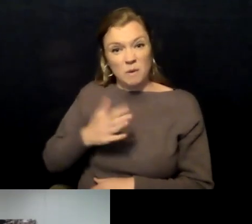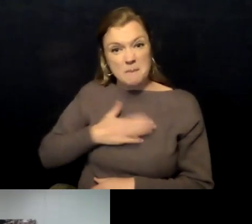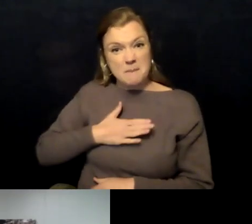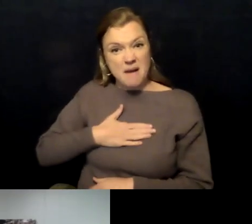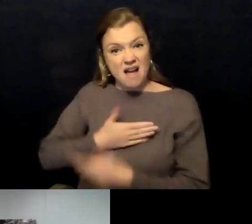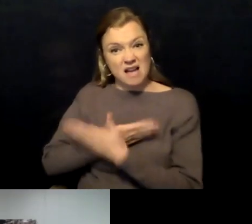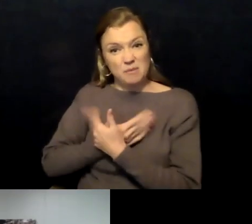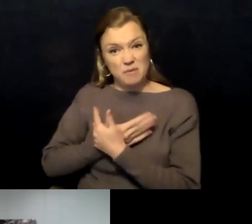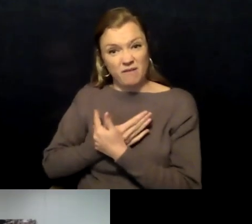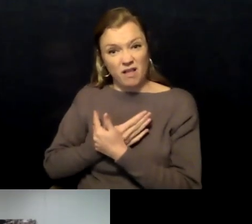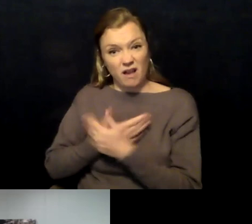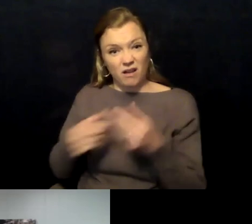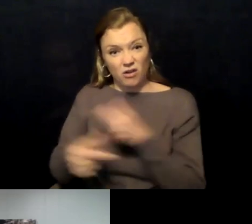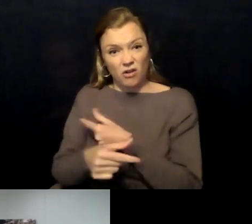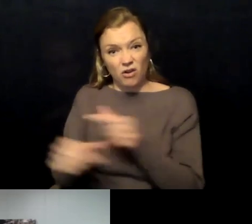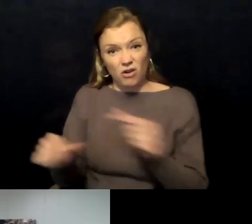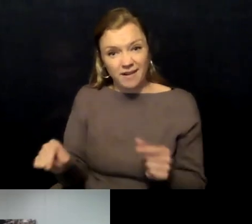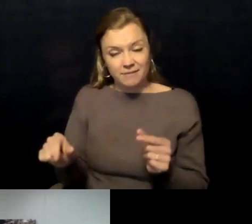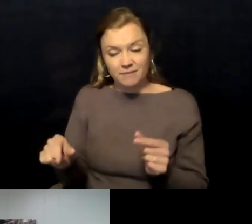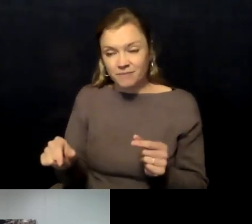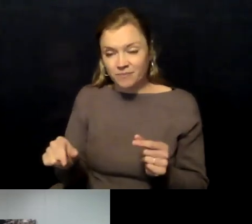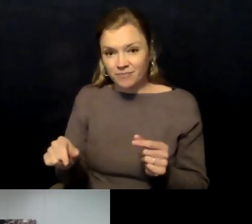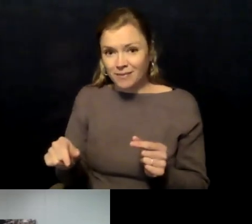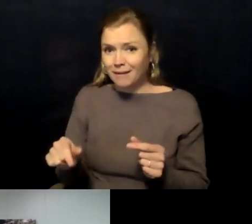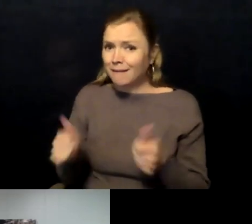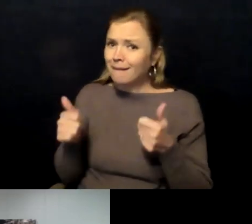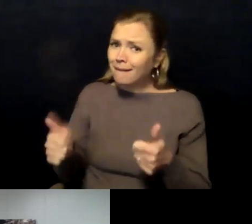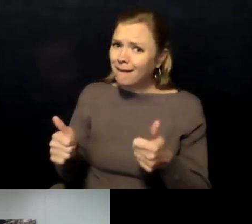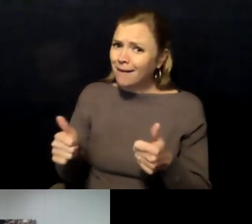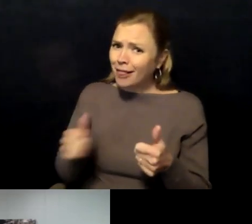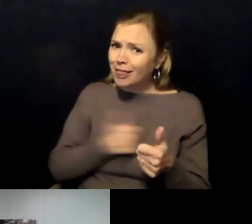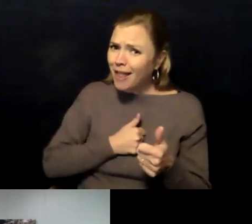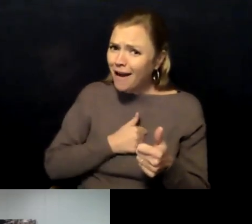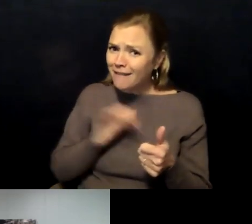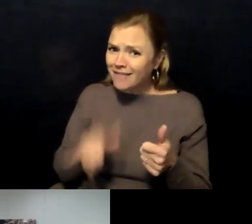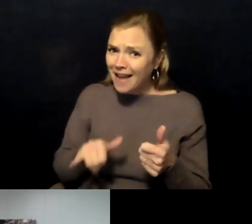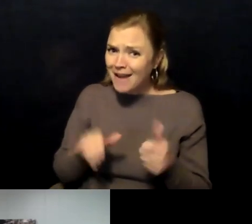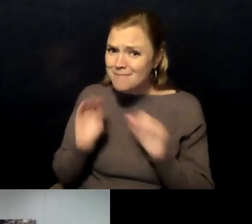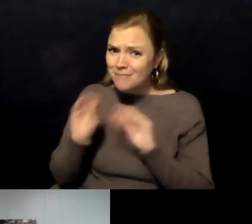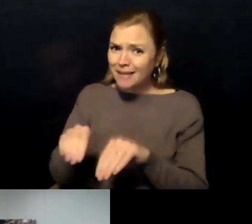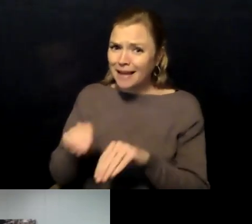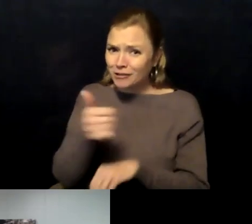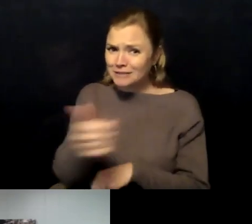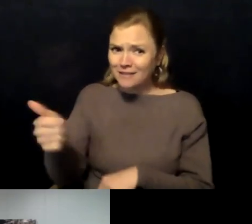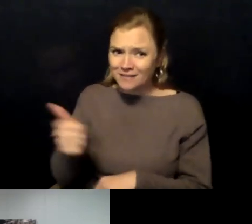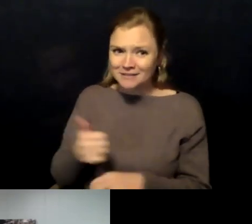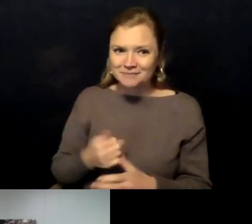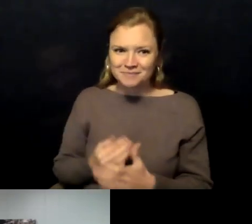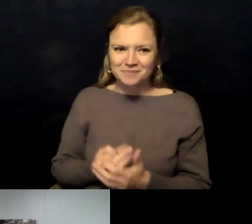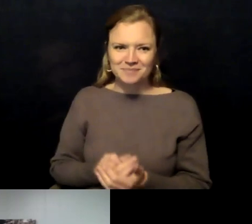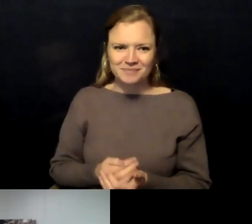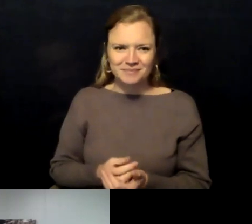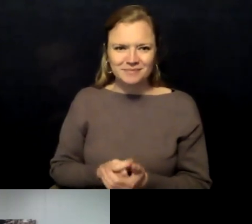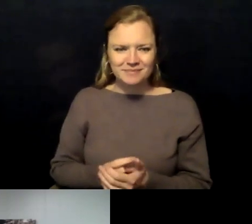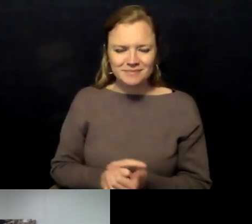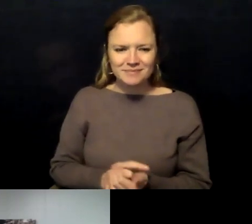Plant your own pollinator garden, yeah! [Tina] Yes, yeah please do, that's a great, great idea. And especially